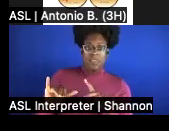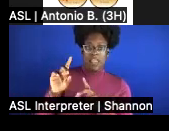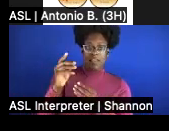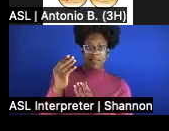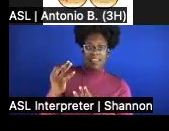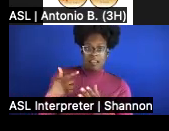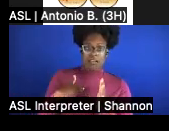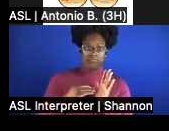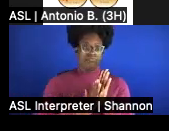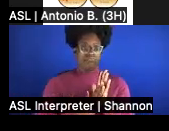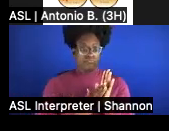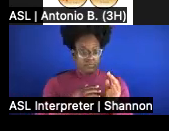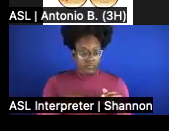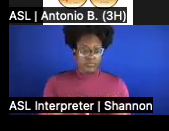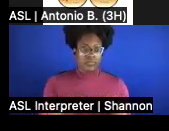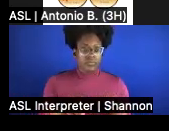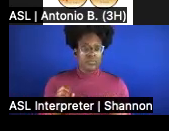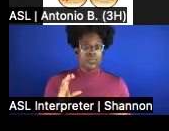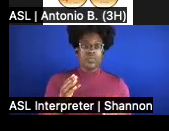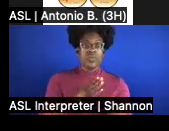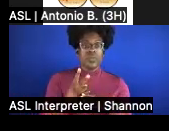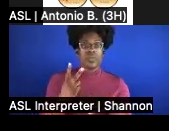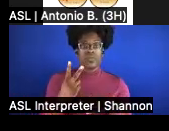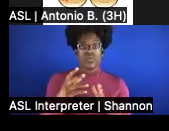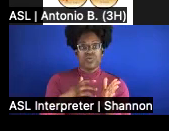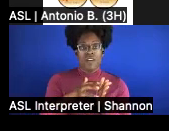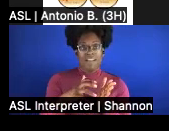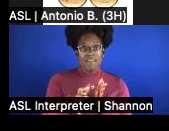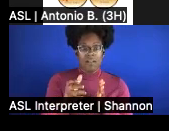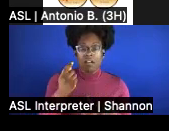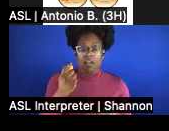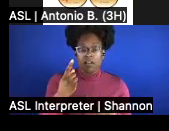those two drafts. Because revision is a very complex problem all on its own. I tried to